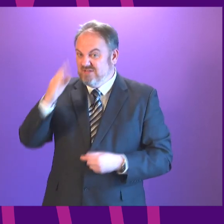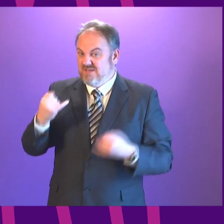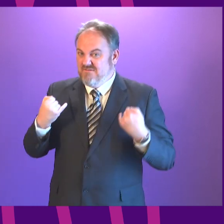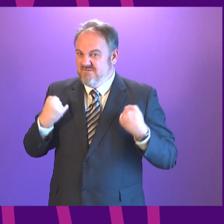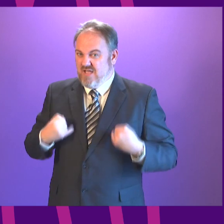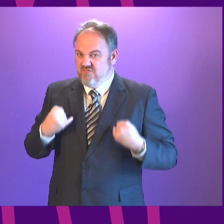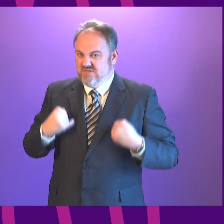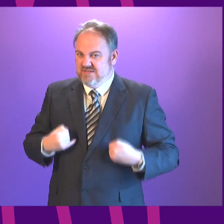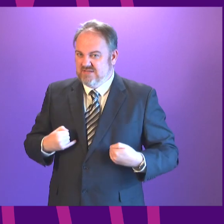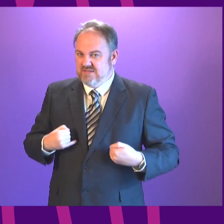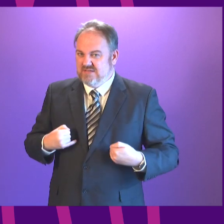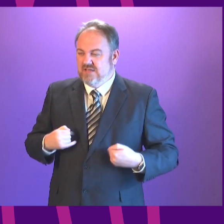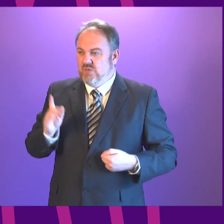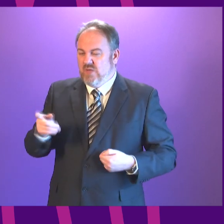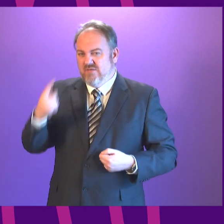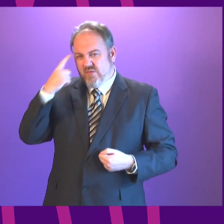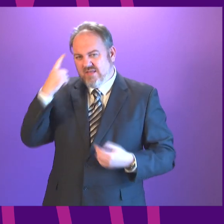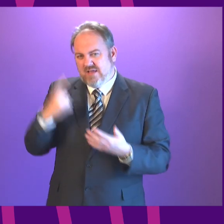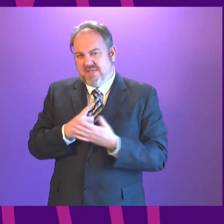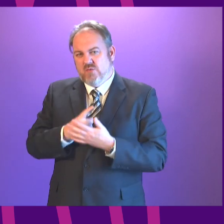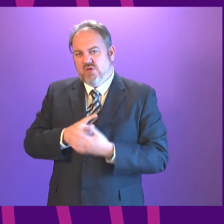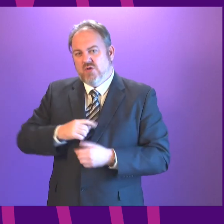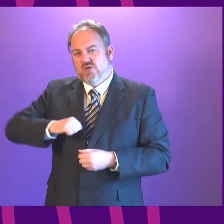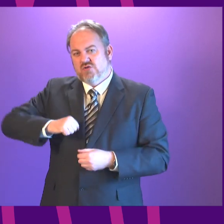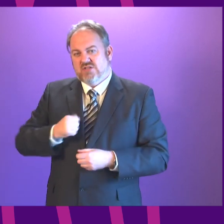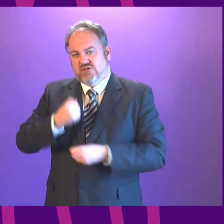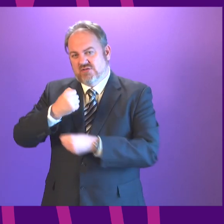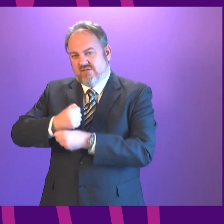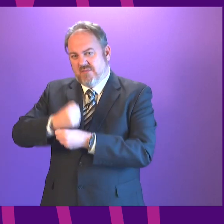view the relationship between the European Centre for Disease Prevention and Control